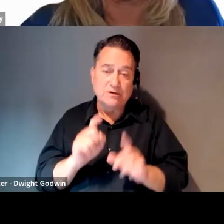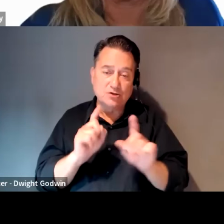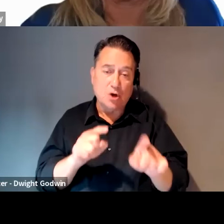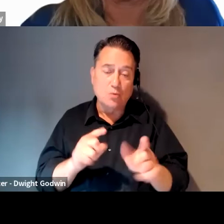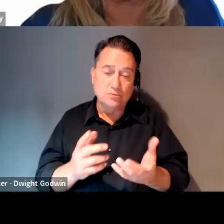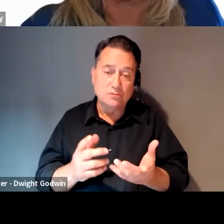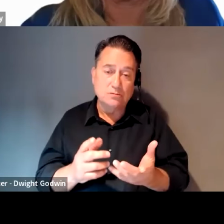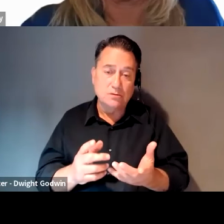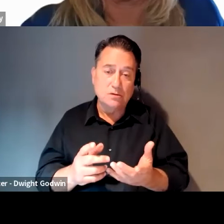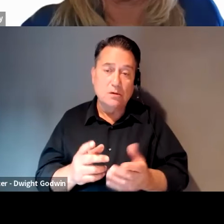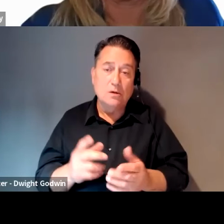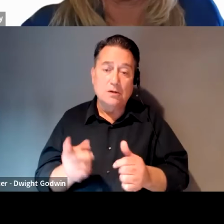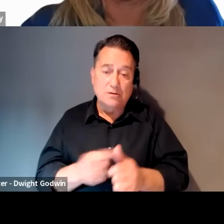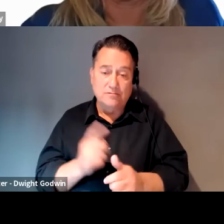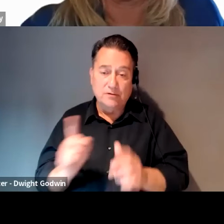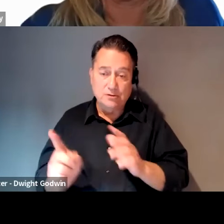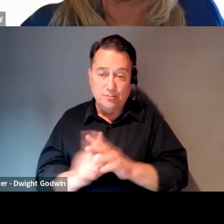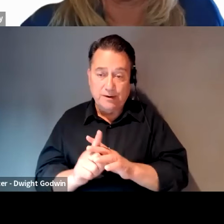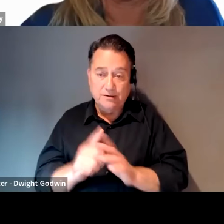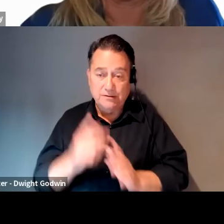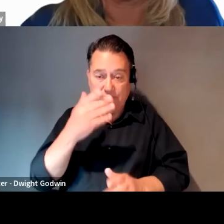at their first appearance in front of me in family treatment court